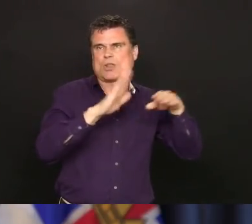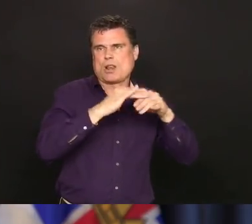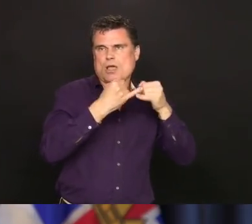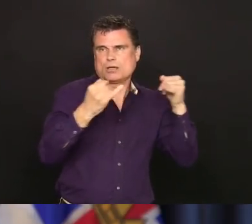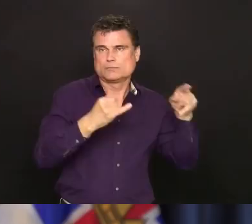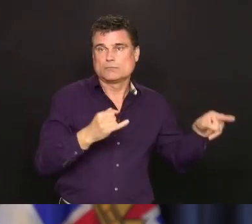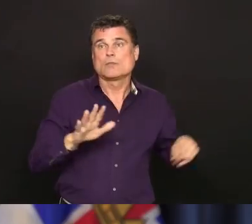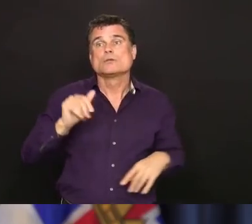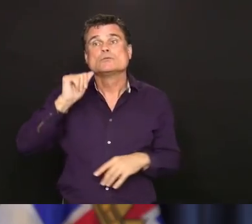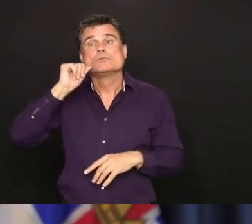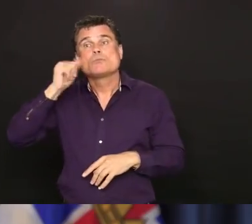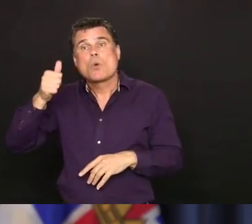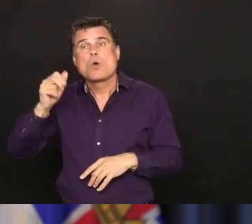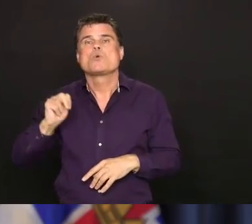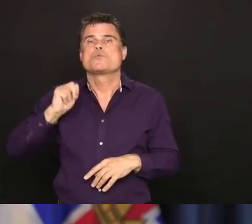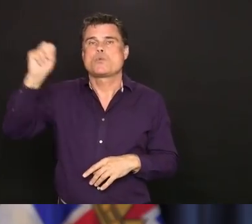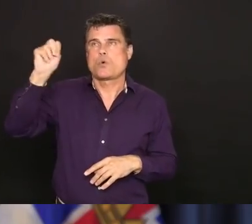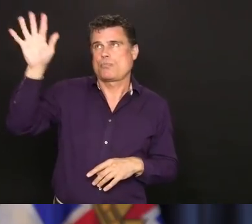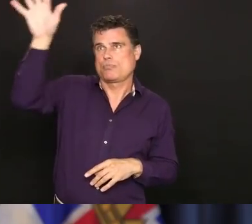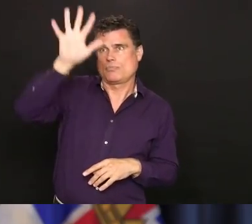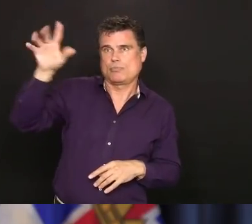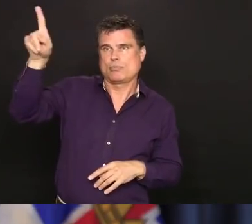Health will be hosted by